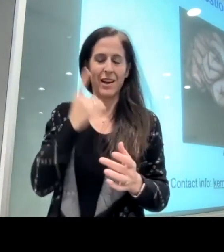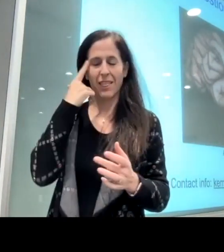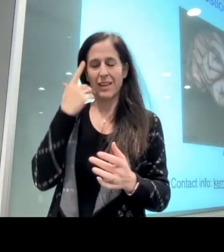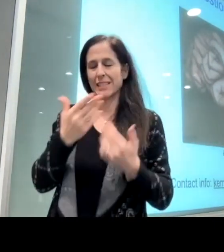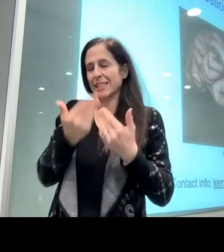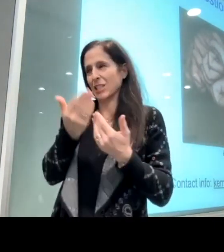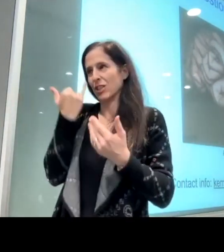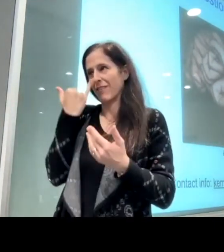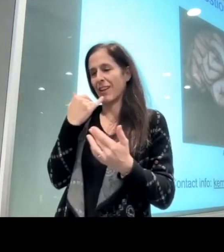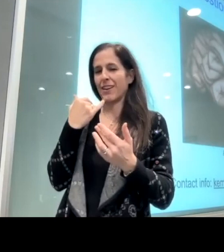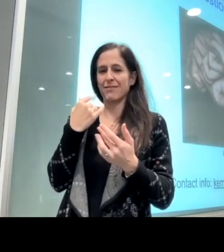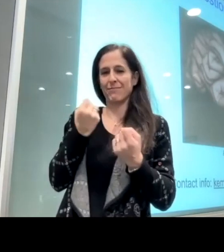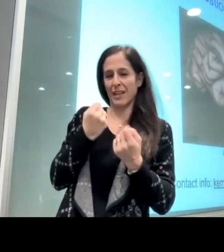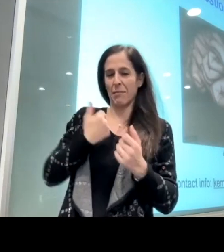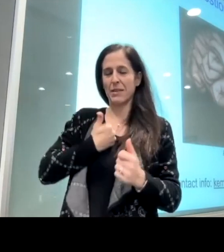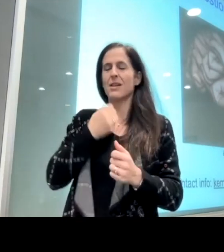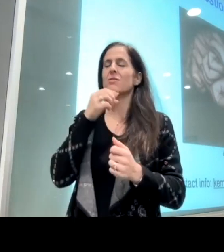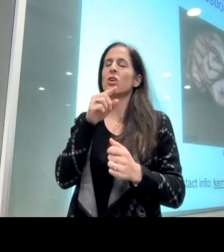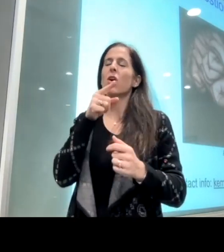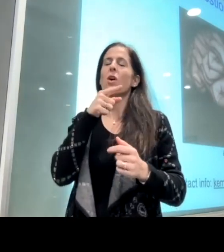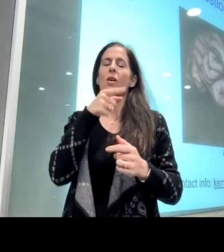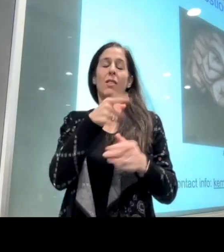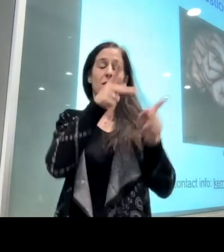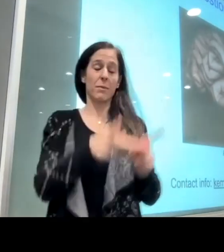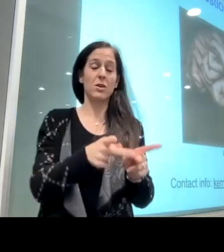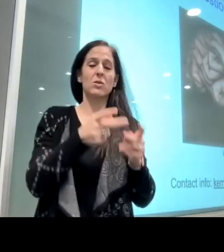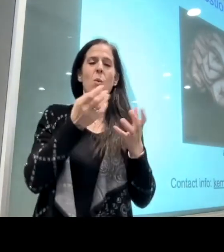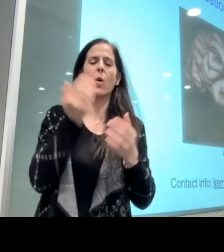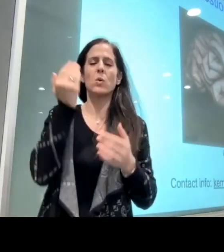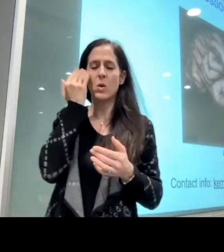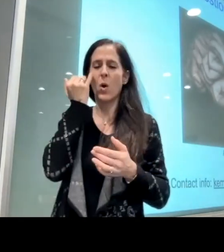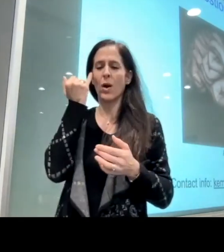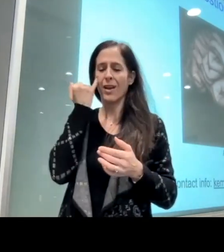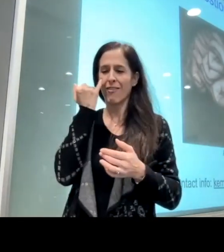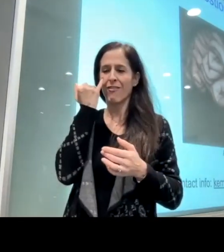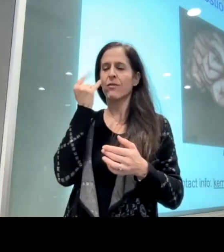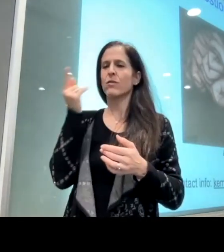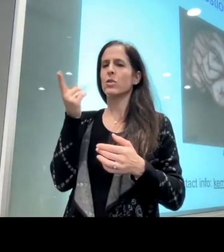if you see any correlation between early language information, and later reading skills